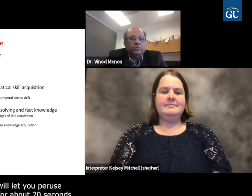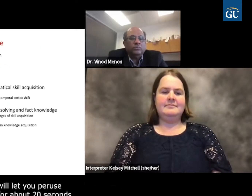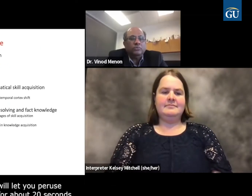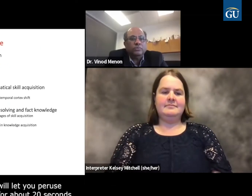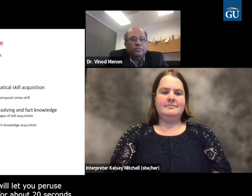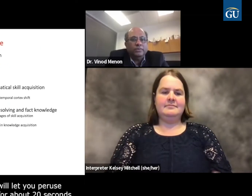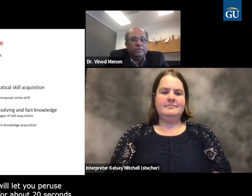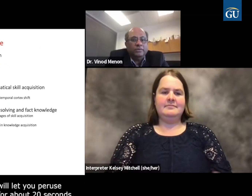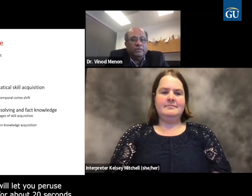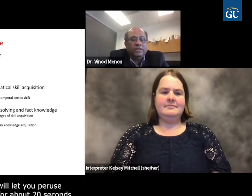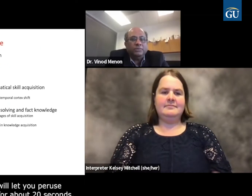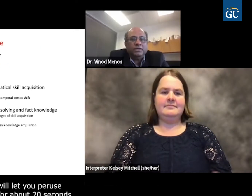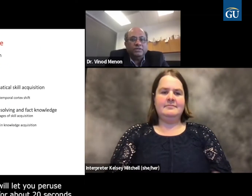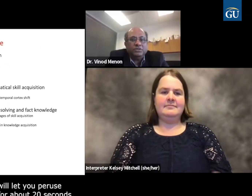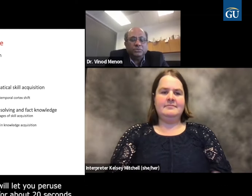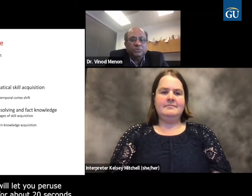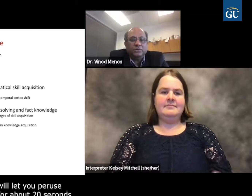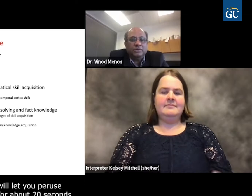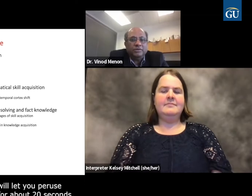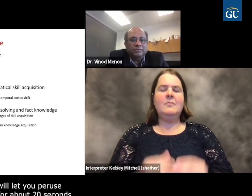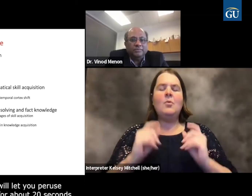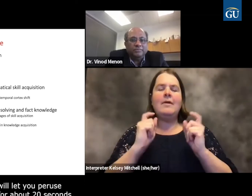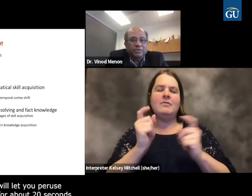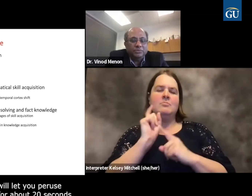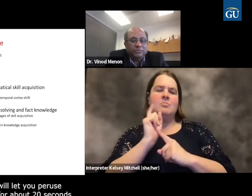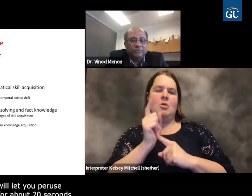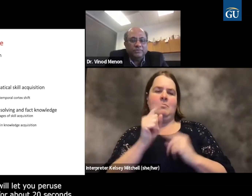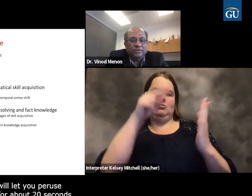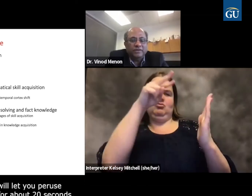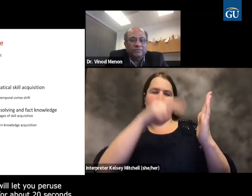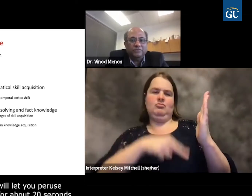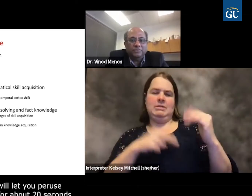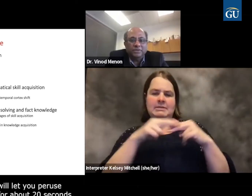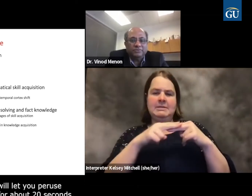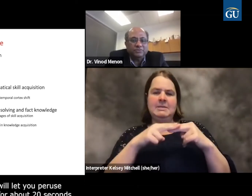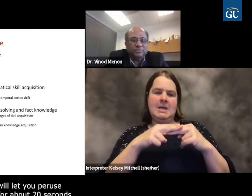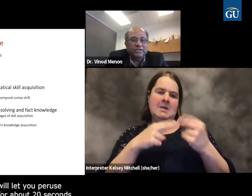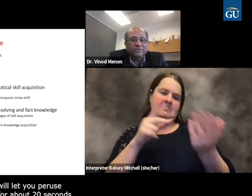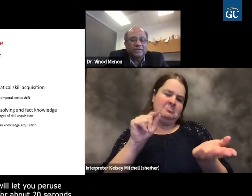so